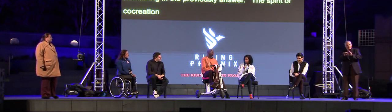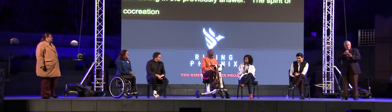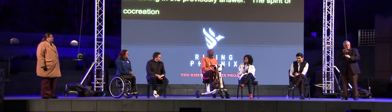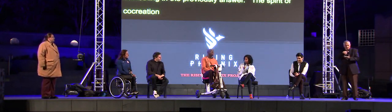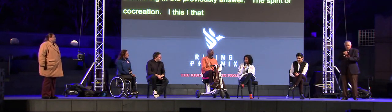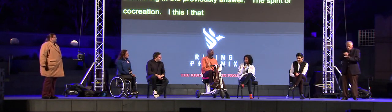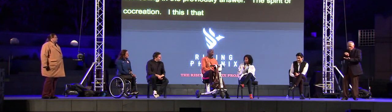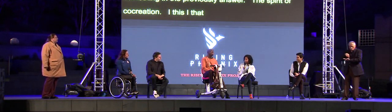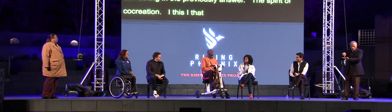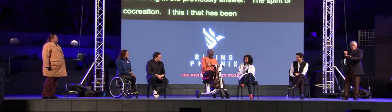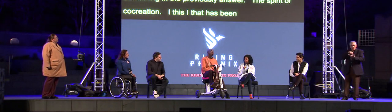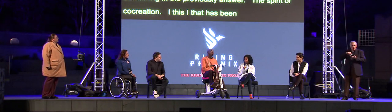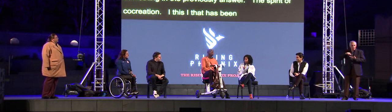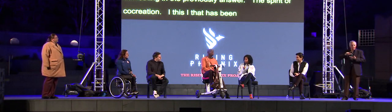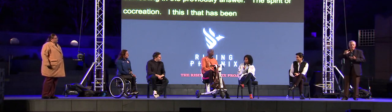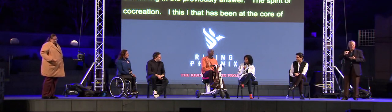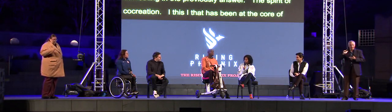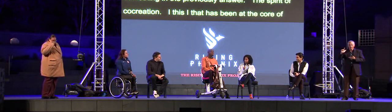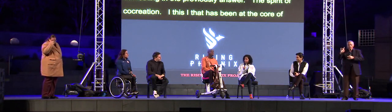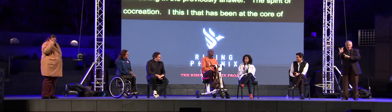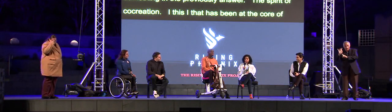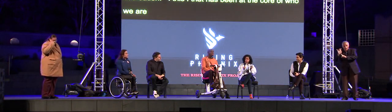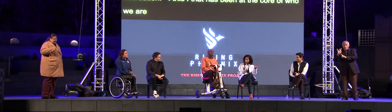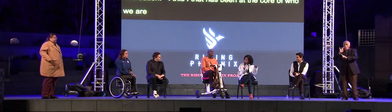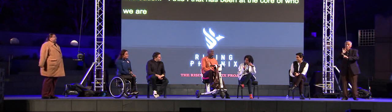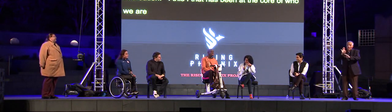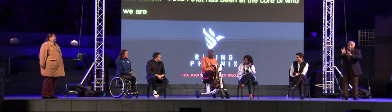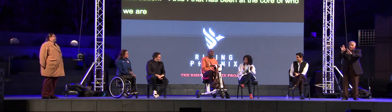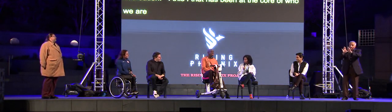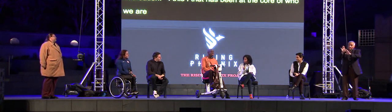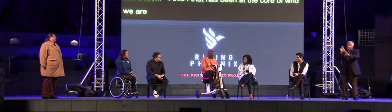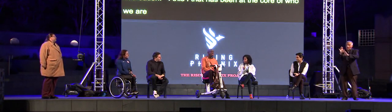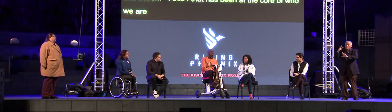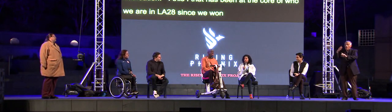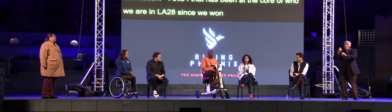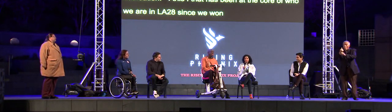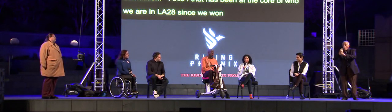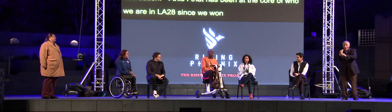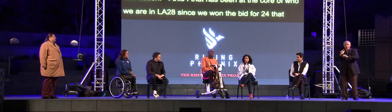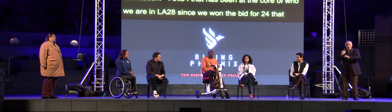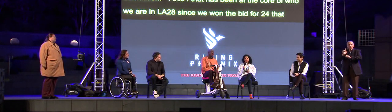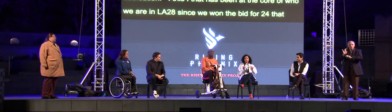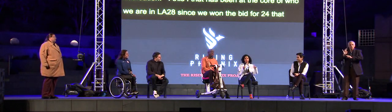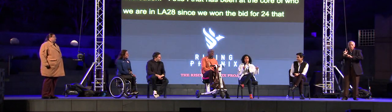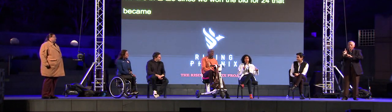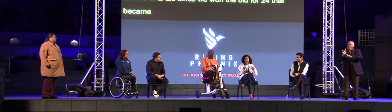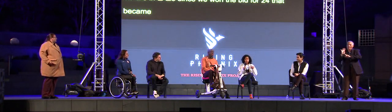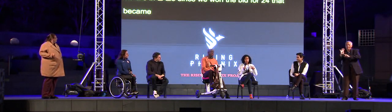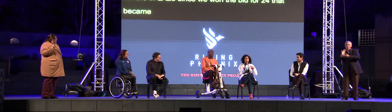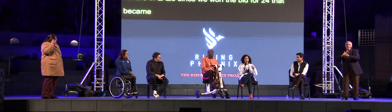we are at LA28, since we won the bid for '24 that became '28. And we're looking to bring everyone